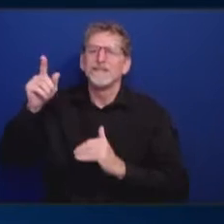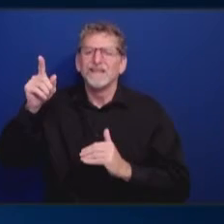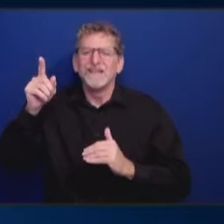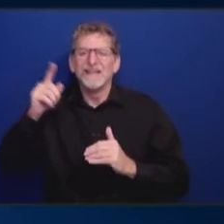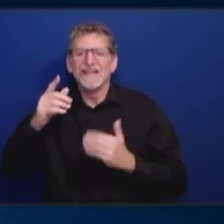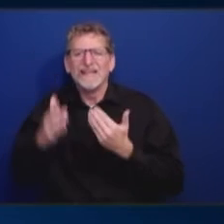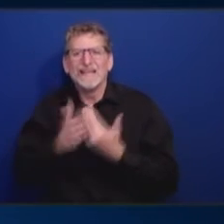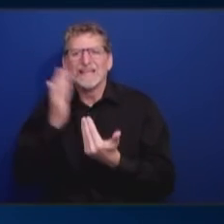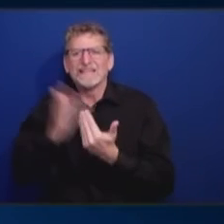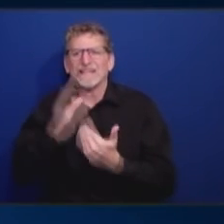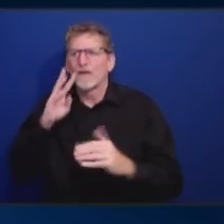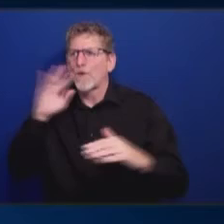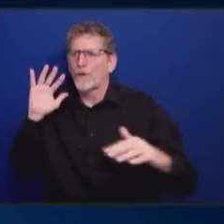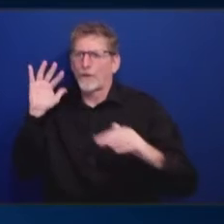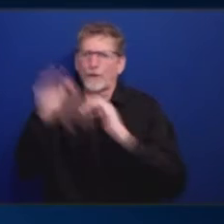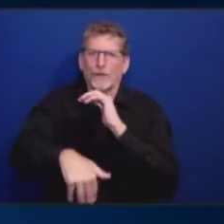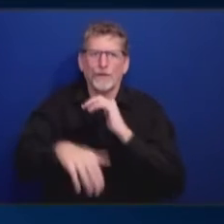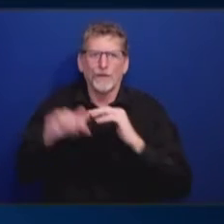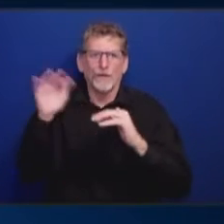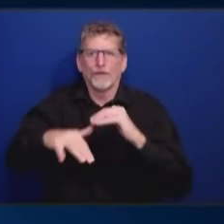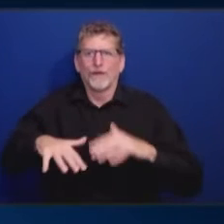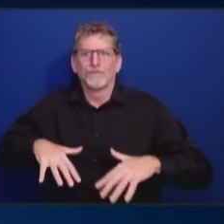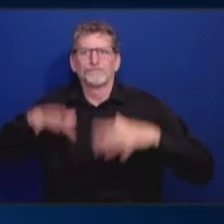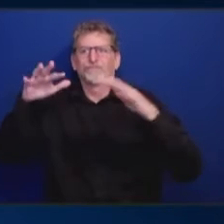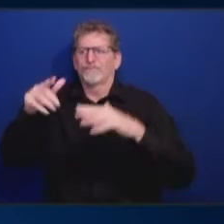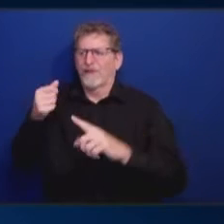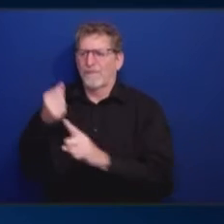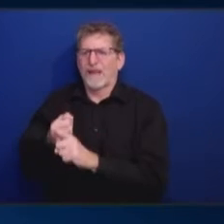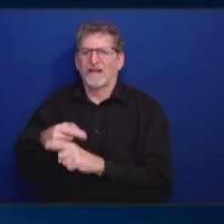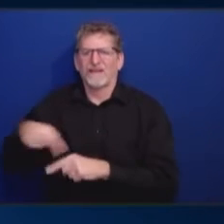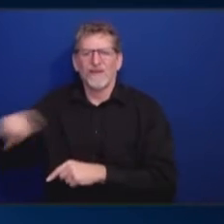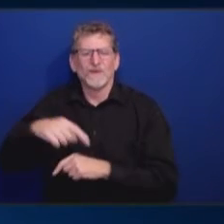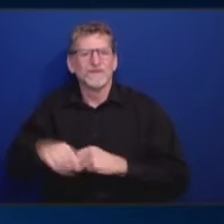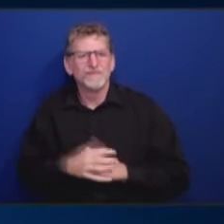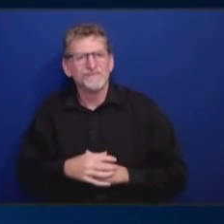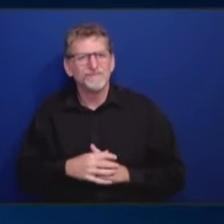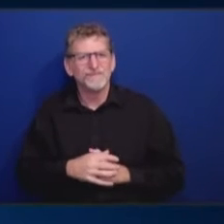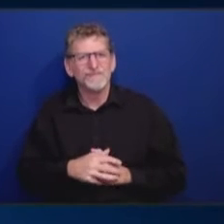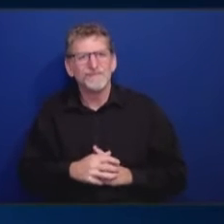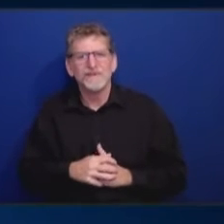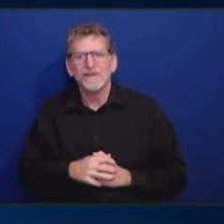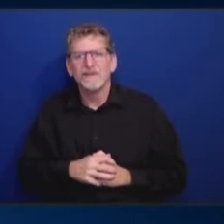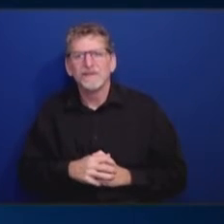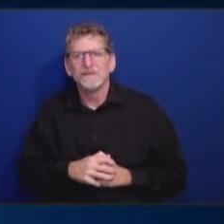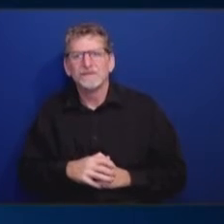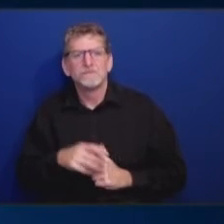This is just one example of disasters that are exacerbated by climate change.